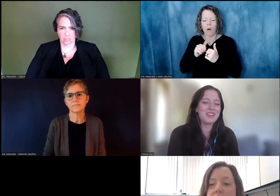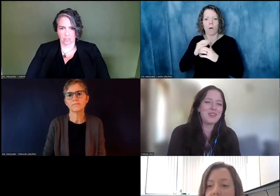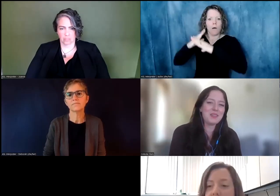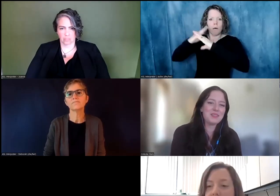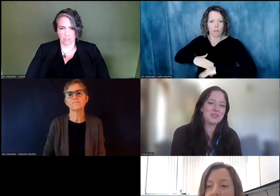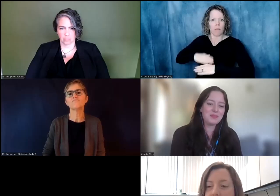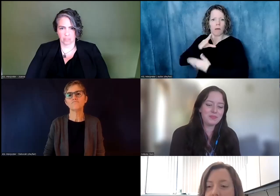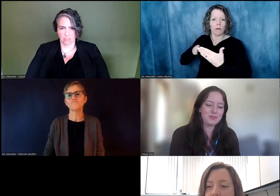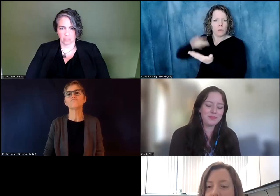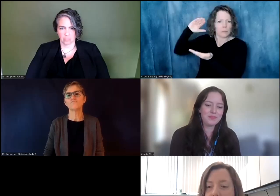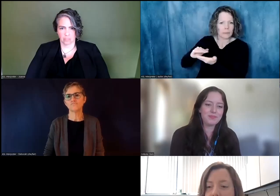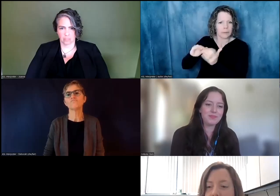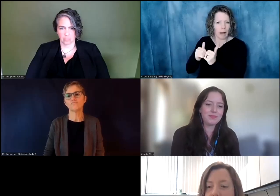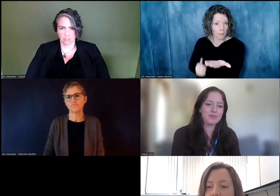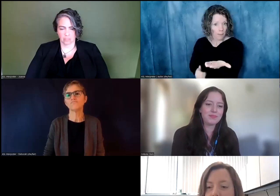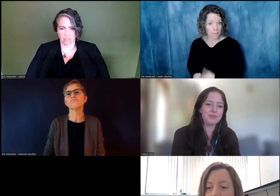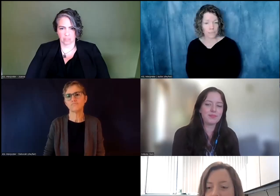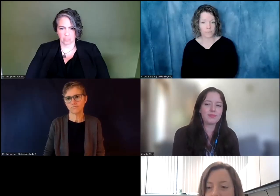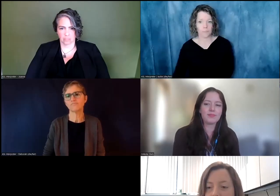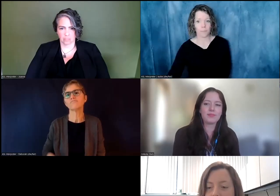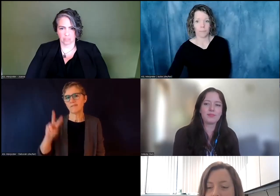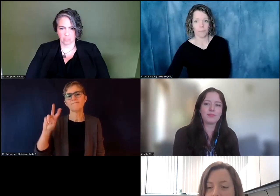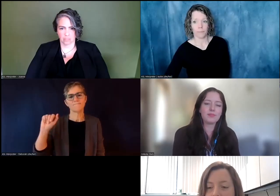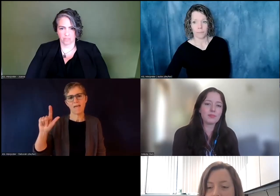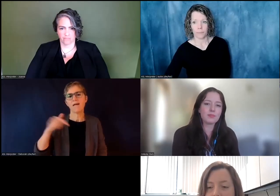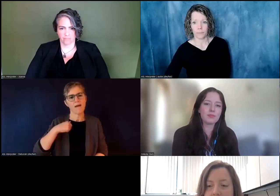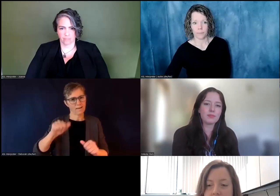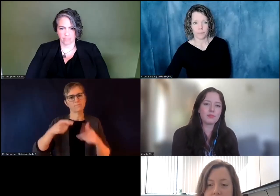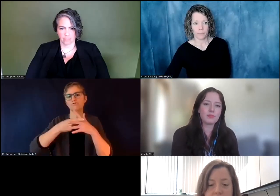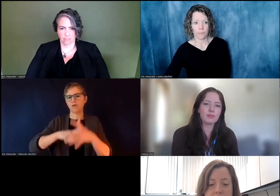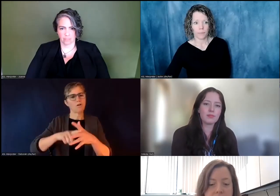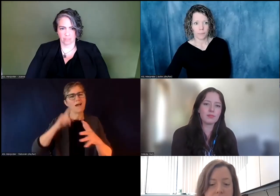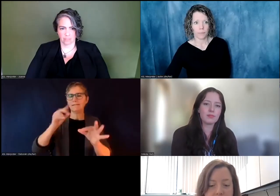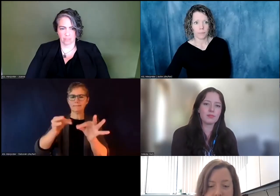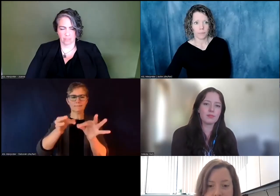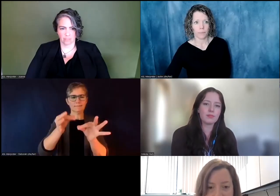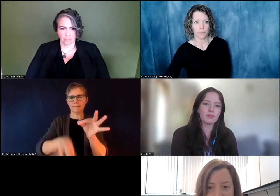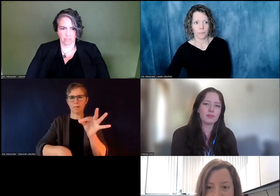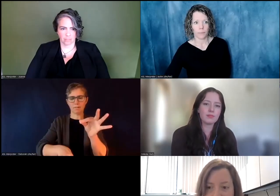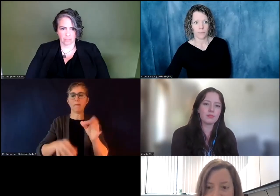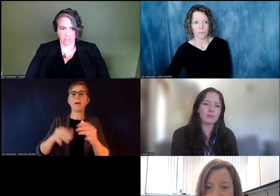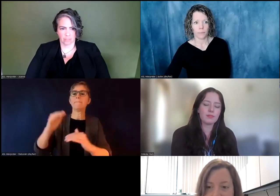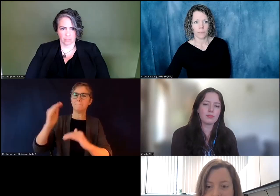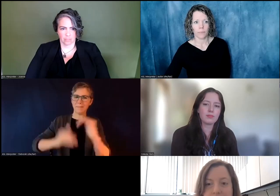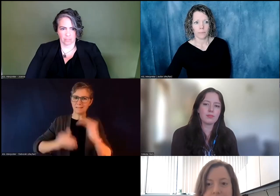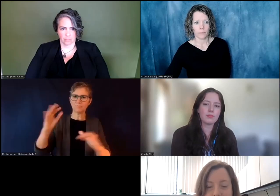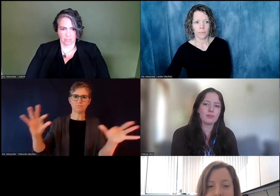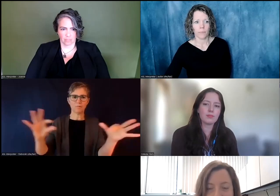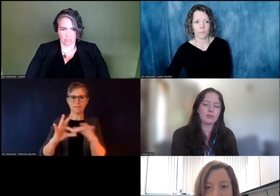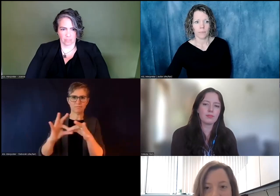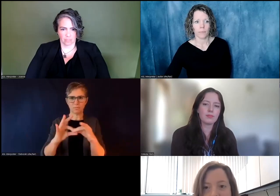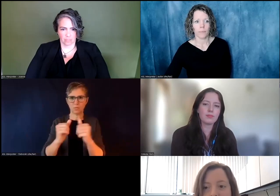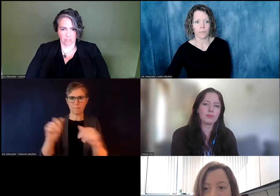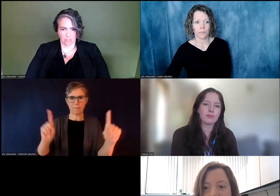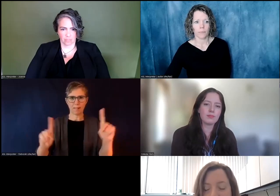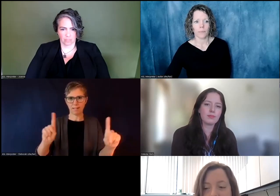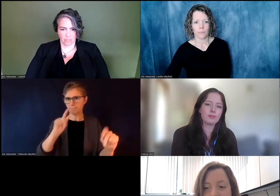think it's really simple. We have to build more genuine relationships with people. That's how it